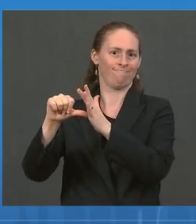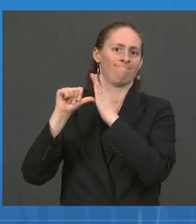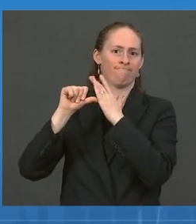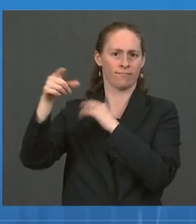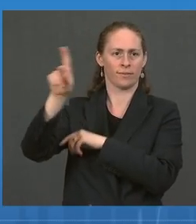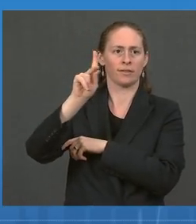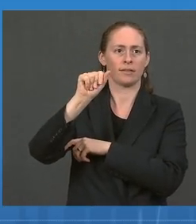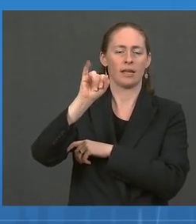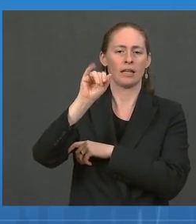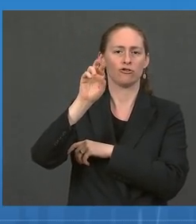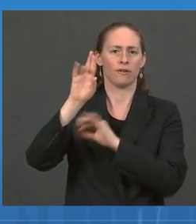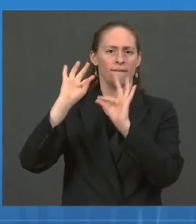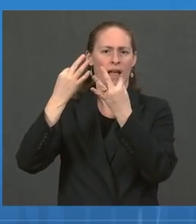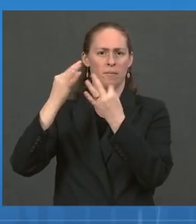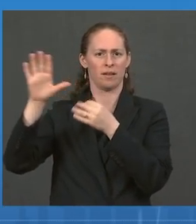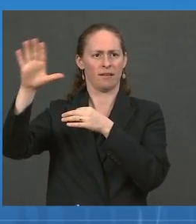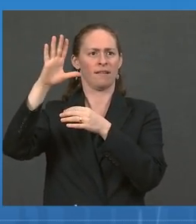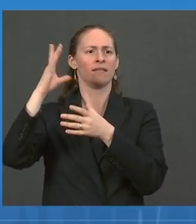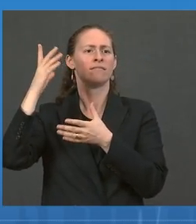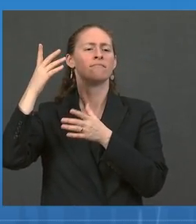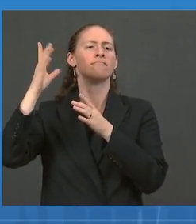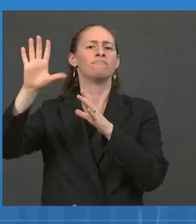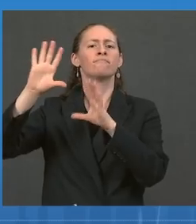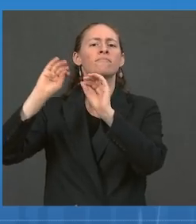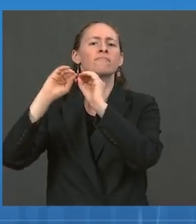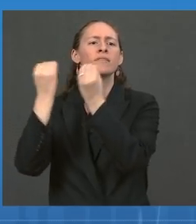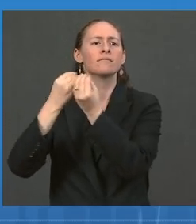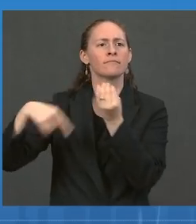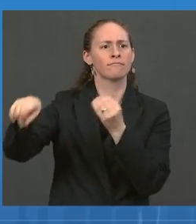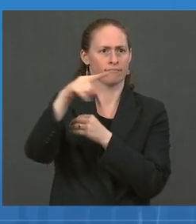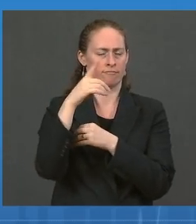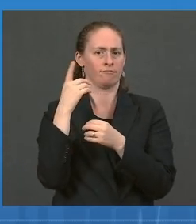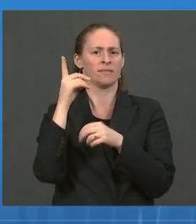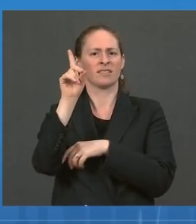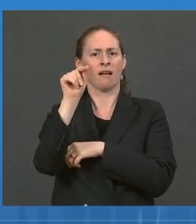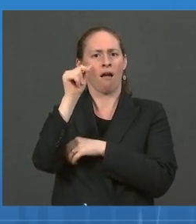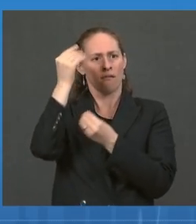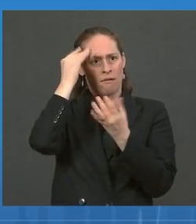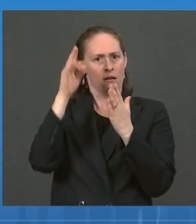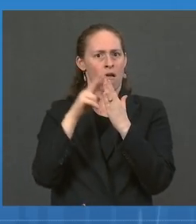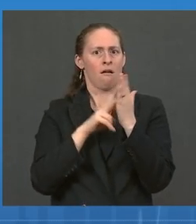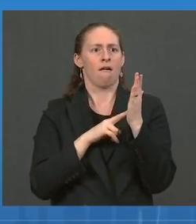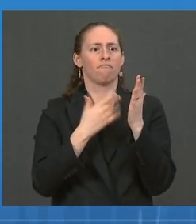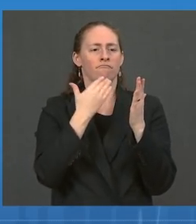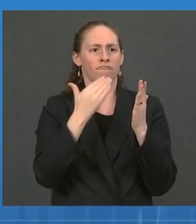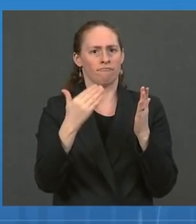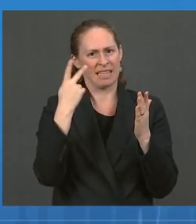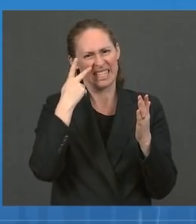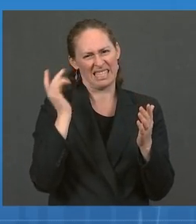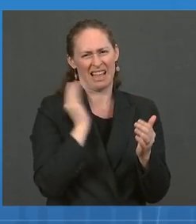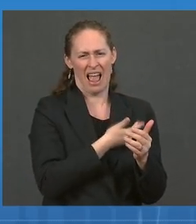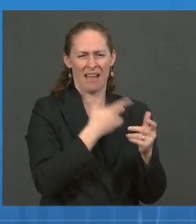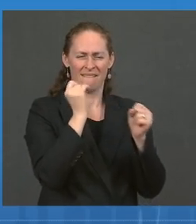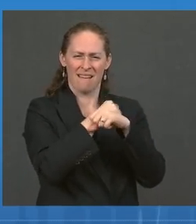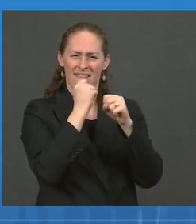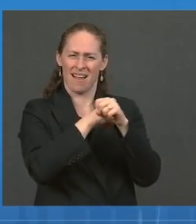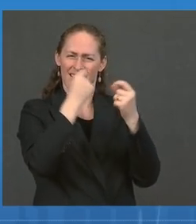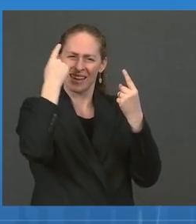You know, that's our latest data point in our nation's fight against this pandemic, and it's very, very encouraging to see.